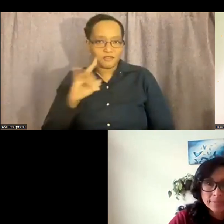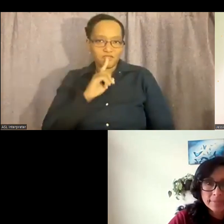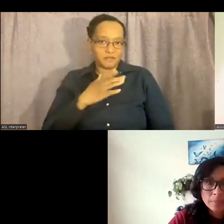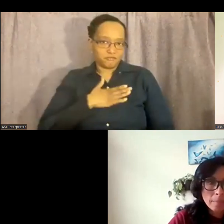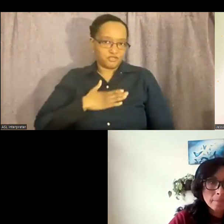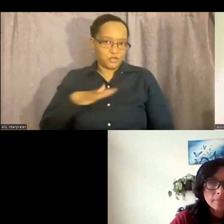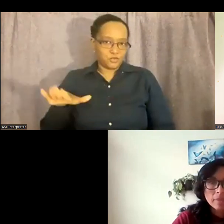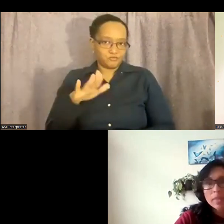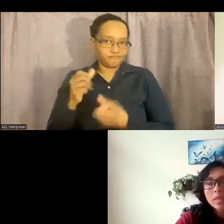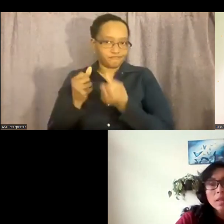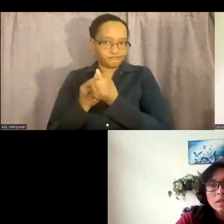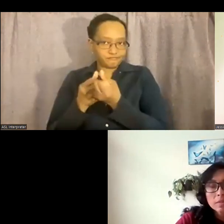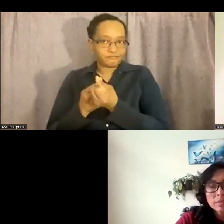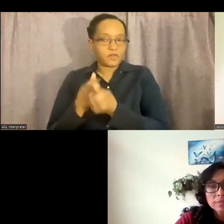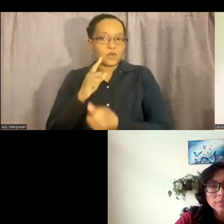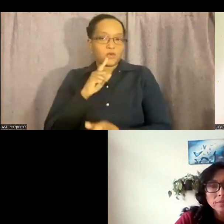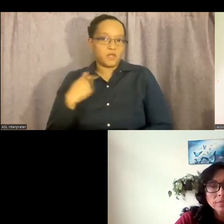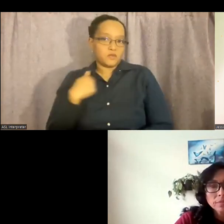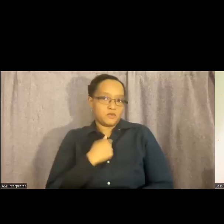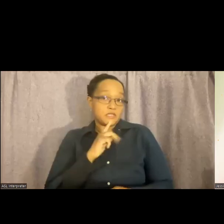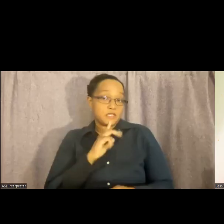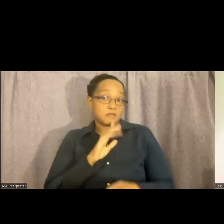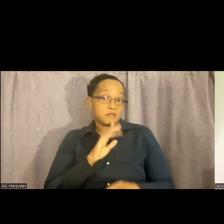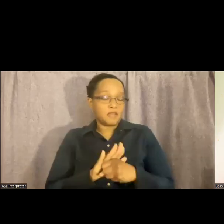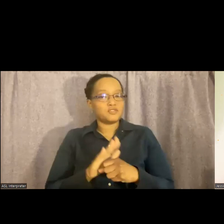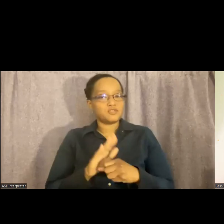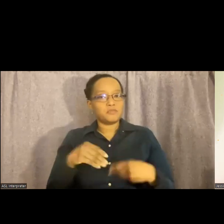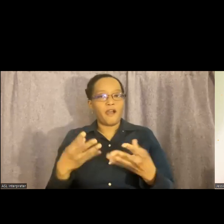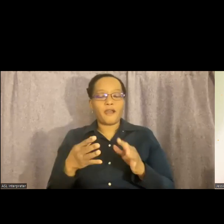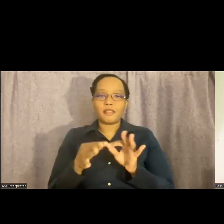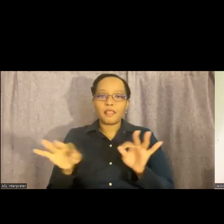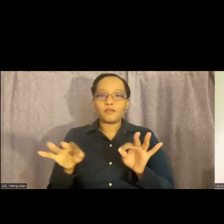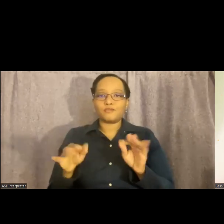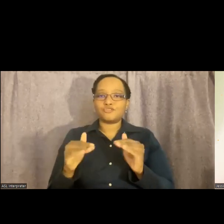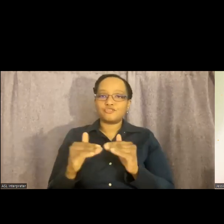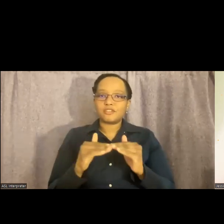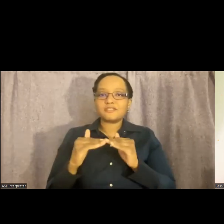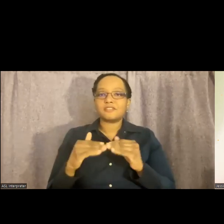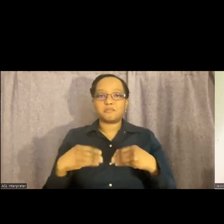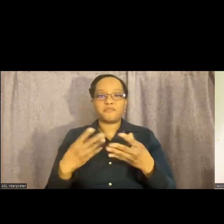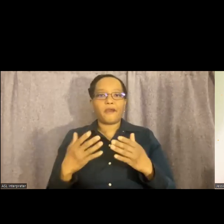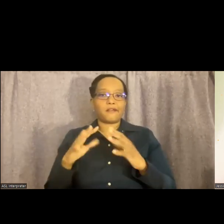Part of our commitment to language justice and collective access . Thank you to our ASL